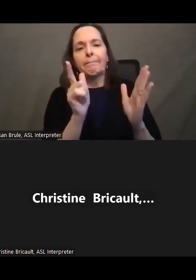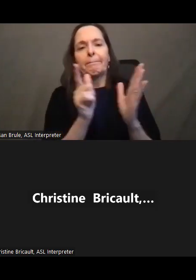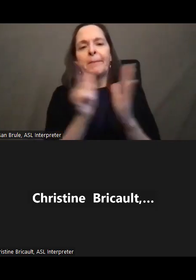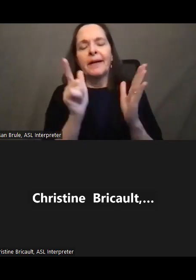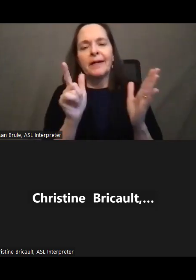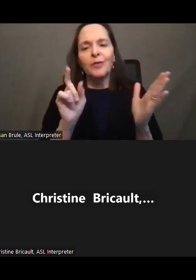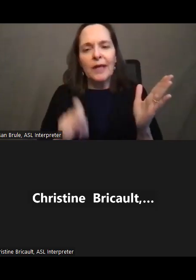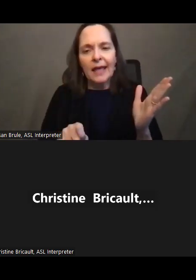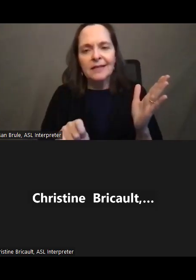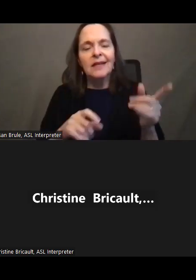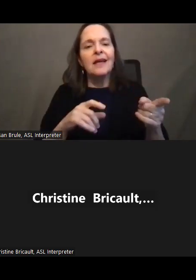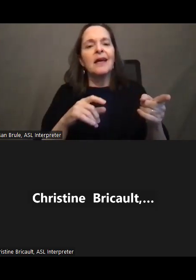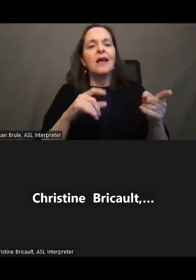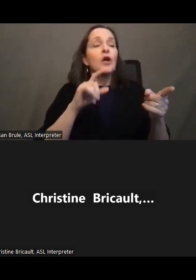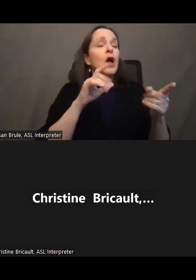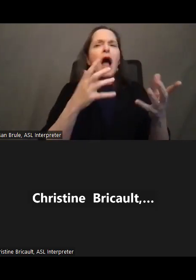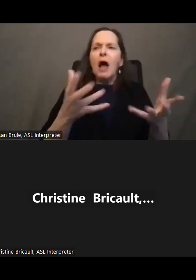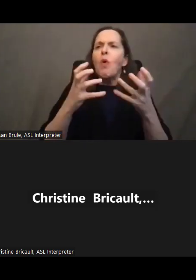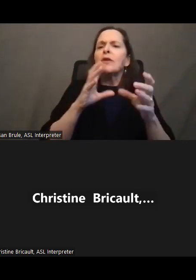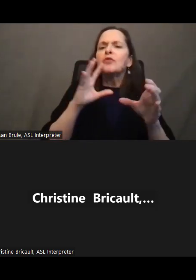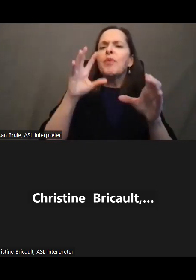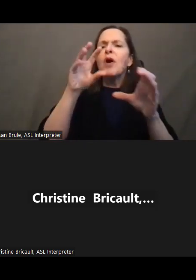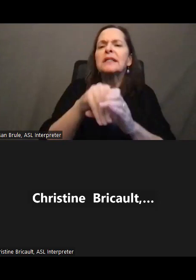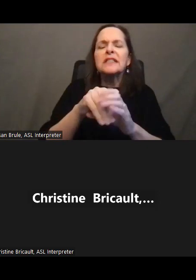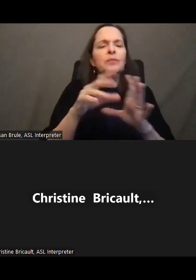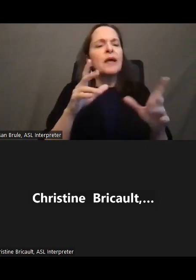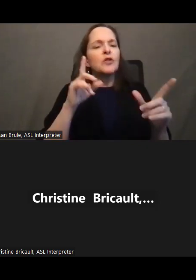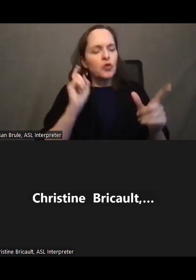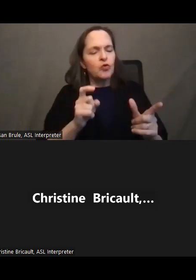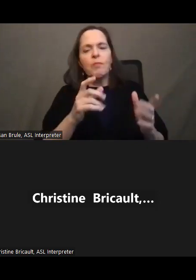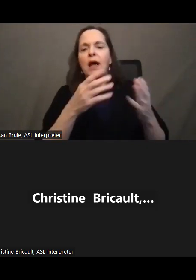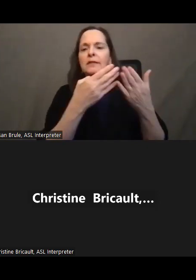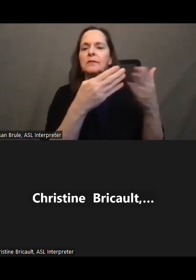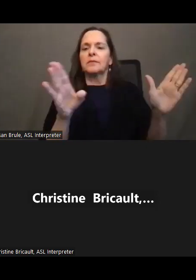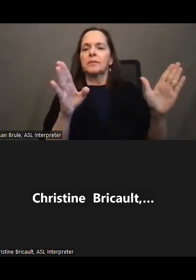excluded from participation in or be denied the benefits of the services,